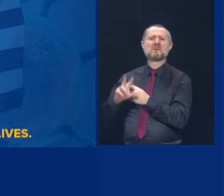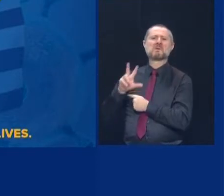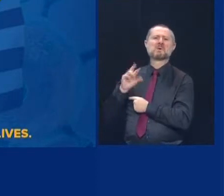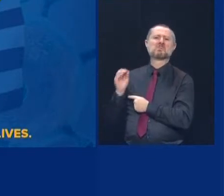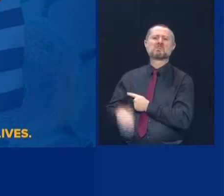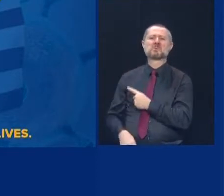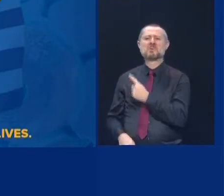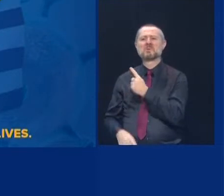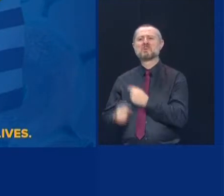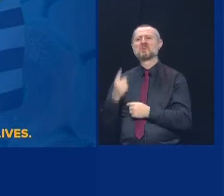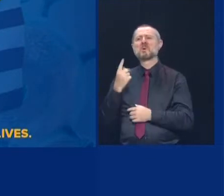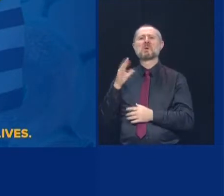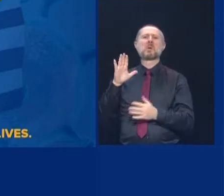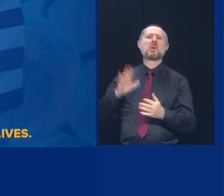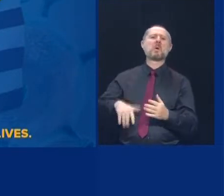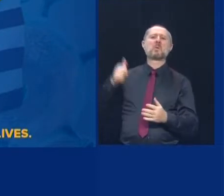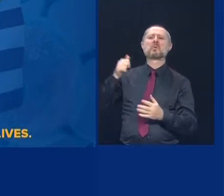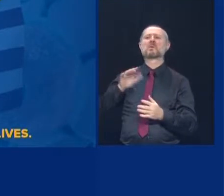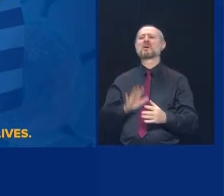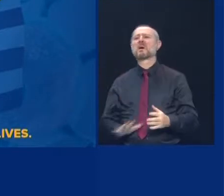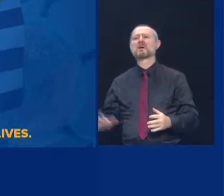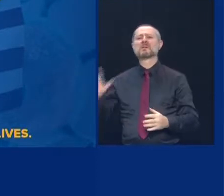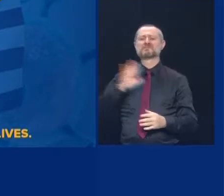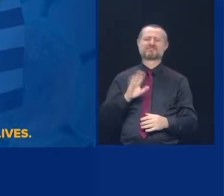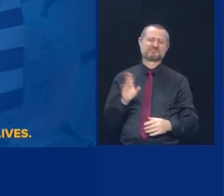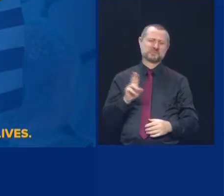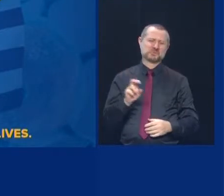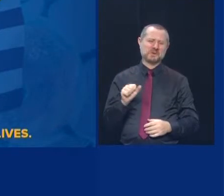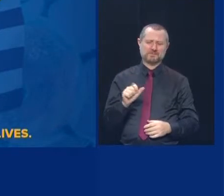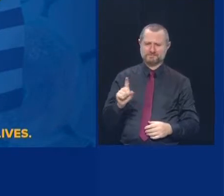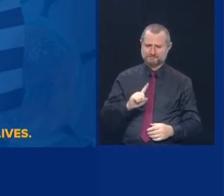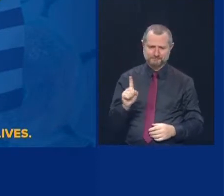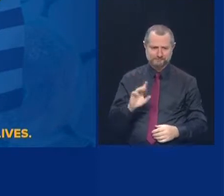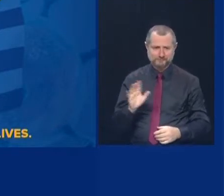FACTS. WELL, NEW YORK STATE IS ONLY AT 3% INFECTION RATE. IT HAS ONE OF THE LOWEST